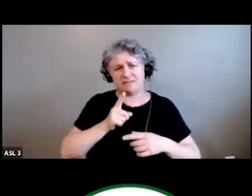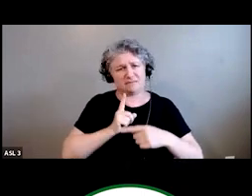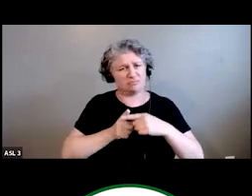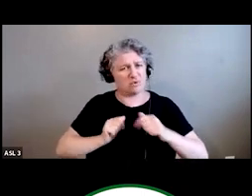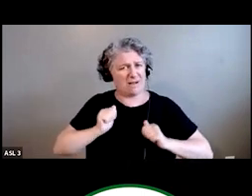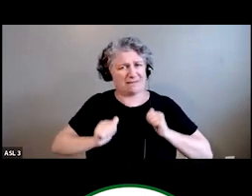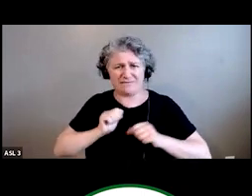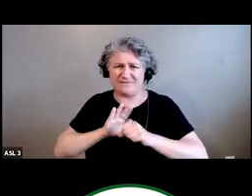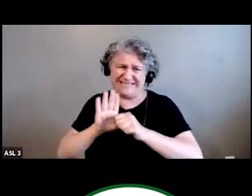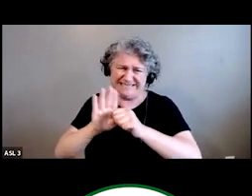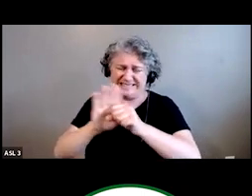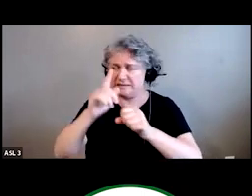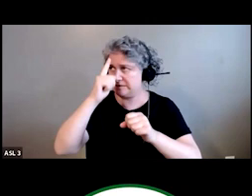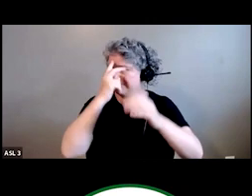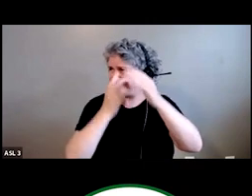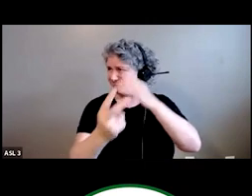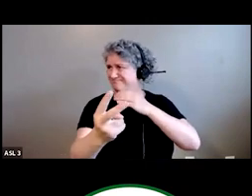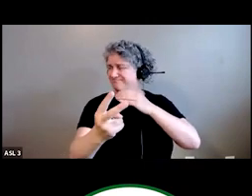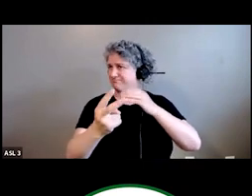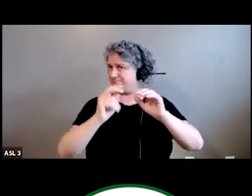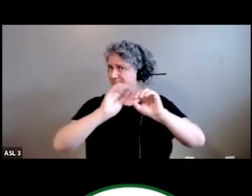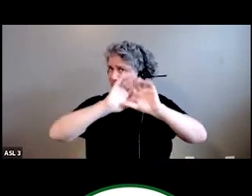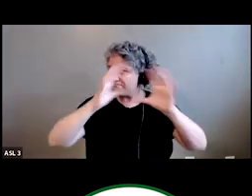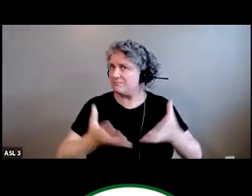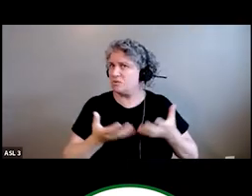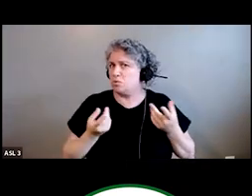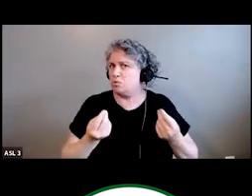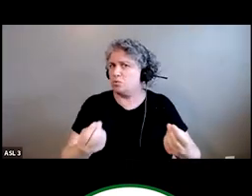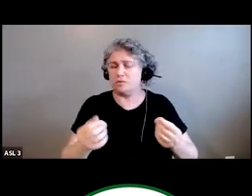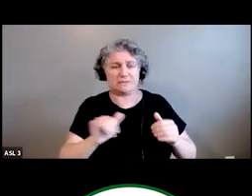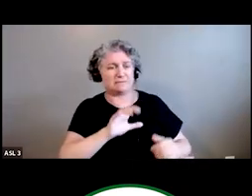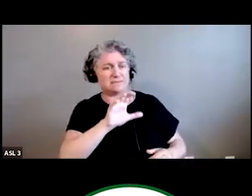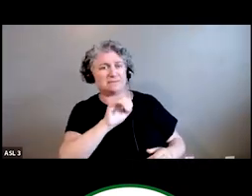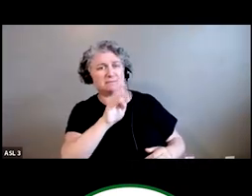Wardens or our park staff to, be prepared for these kinds of events, you know, if these